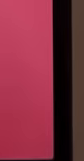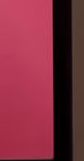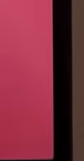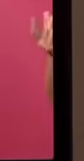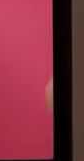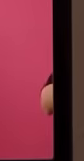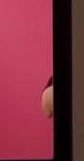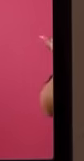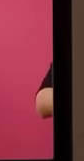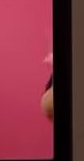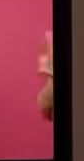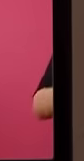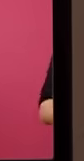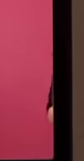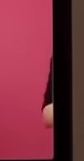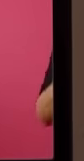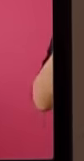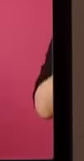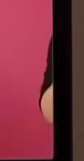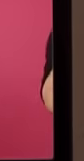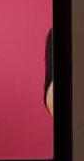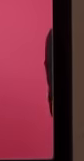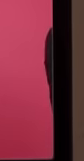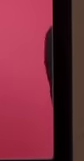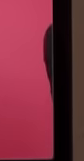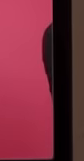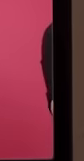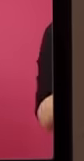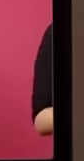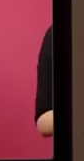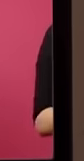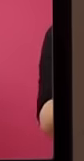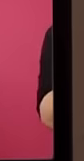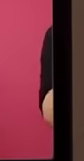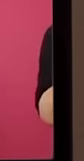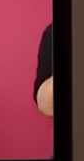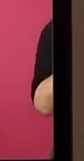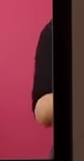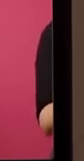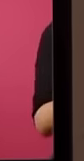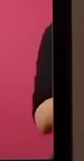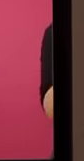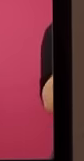I prefer that morena do bad projects than others enriquez Yes I am I agree with the